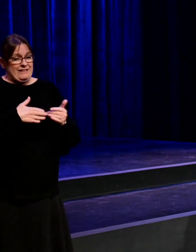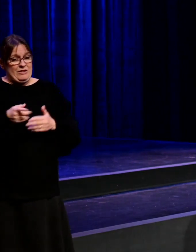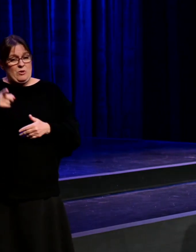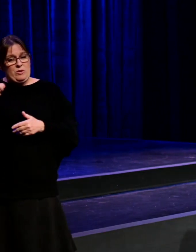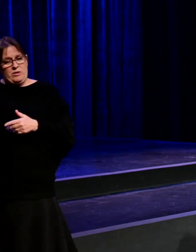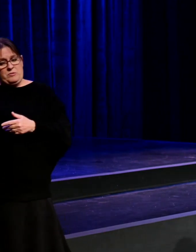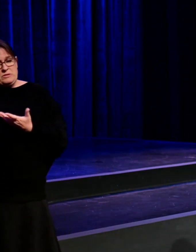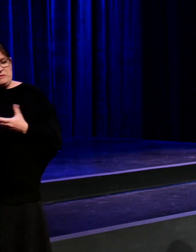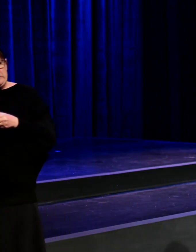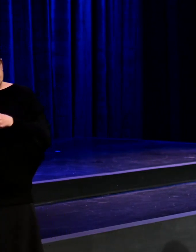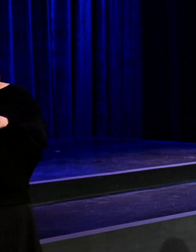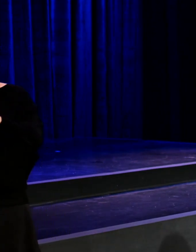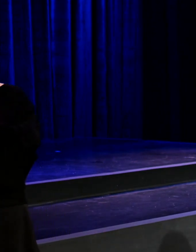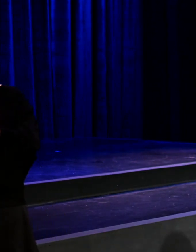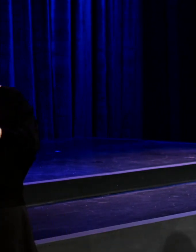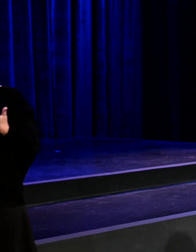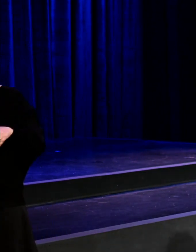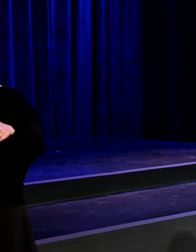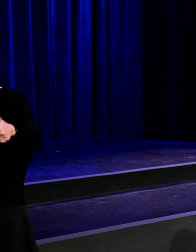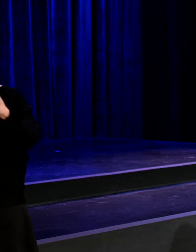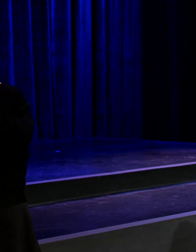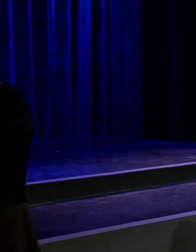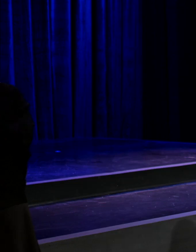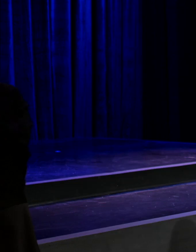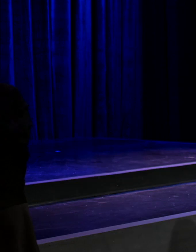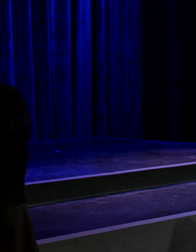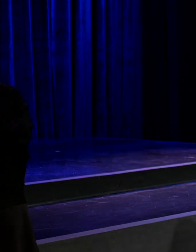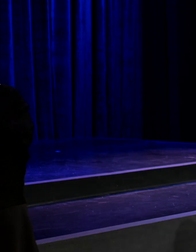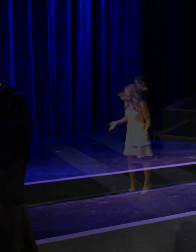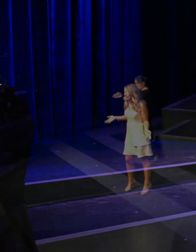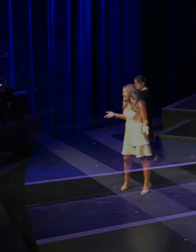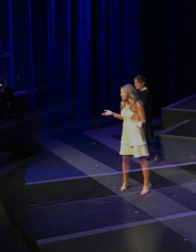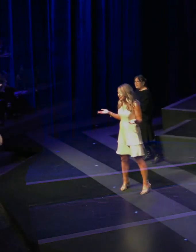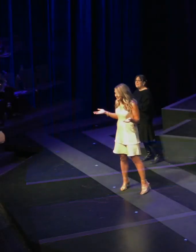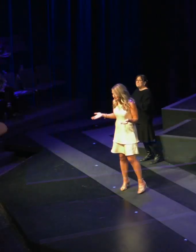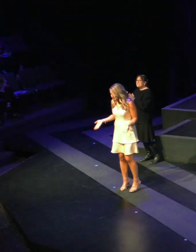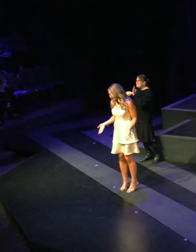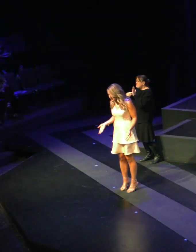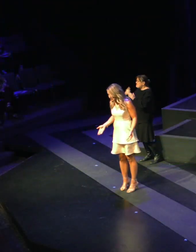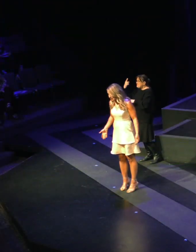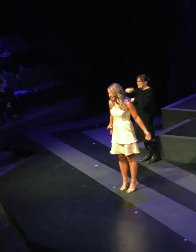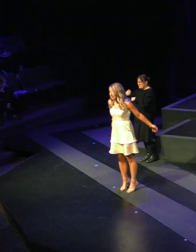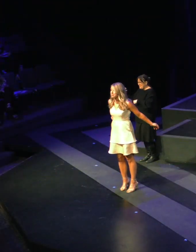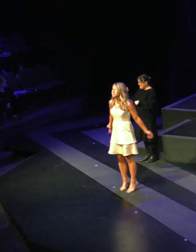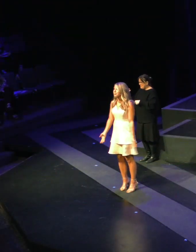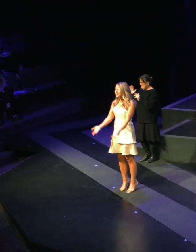taught me and even in one instance just bringing me enough joy hopped me into a wheelchair and we